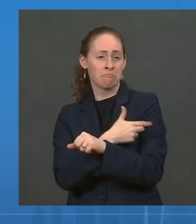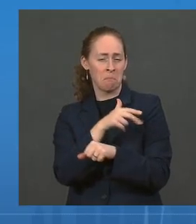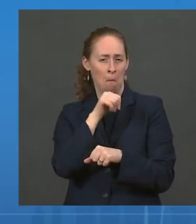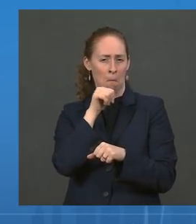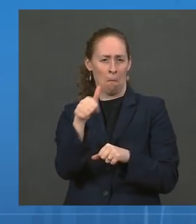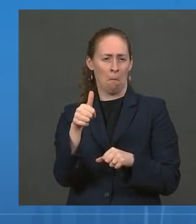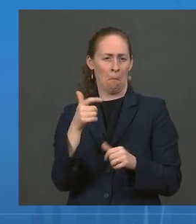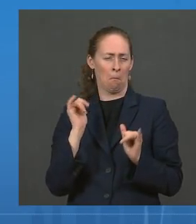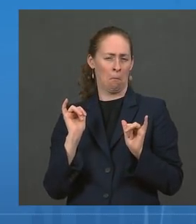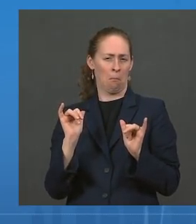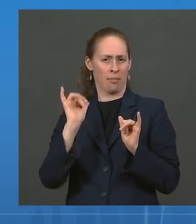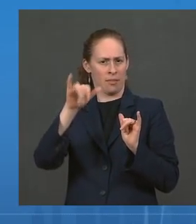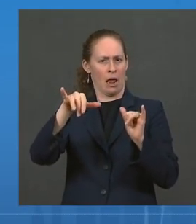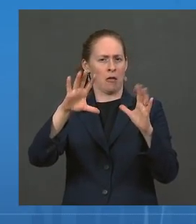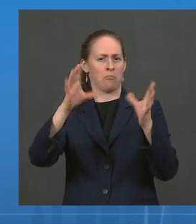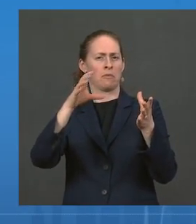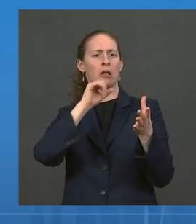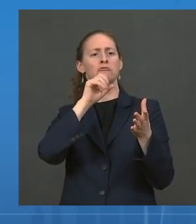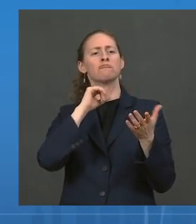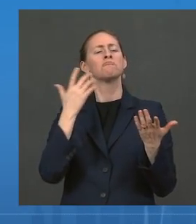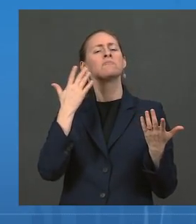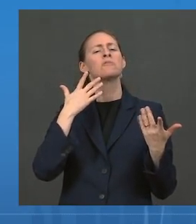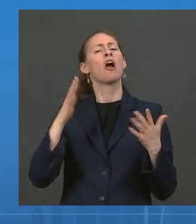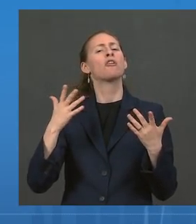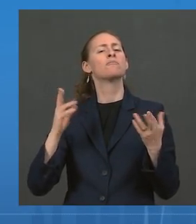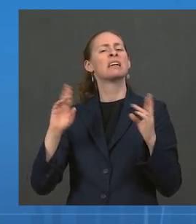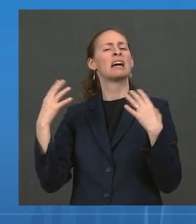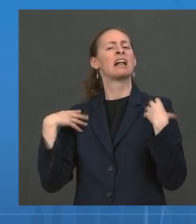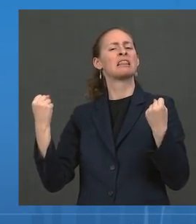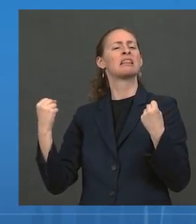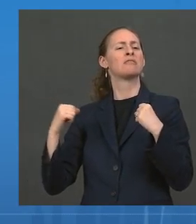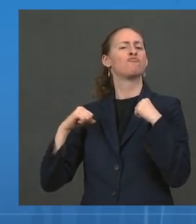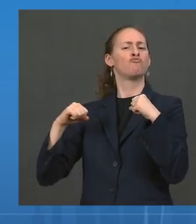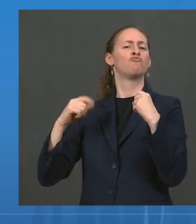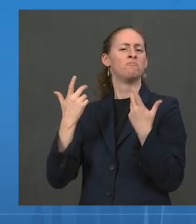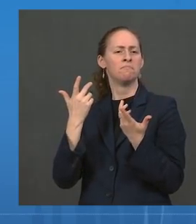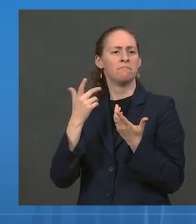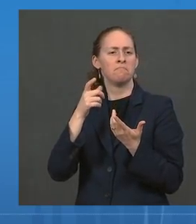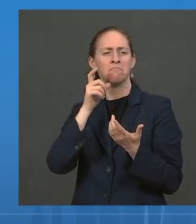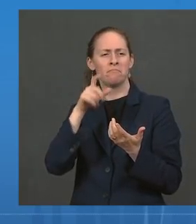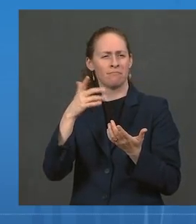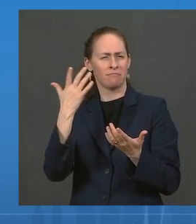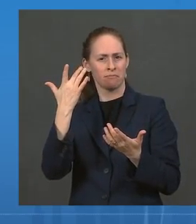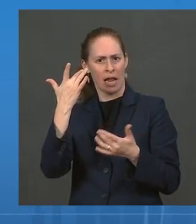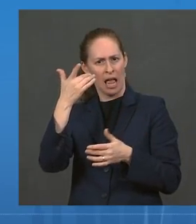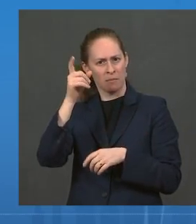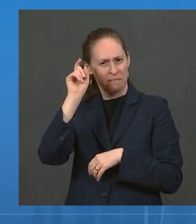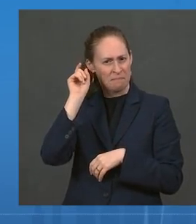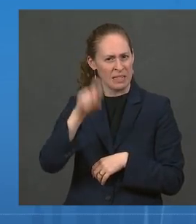is already pretty well protected. So, can you talk about what evidence we might see if the FDA